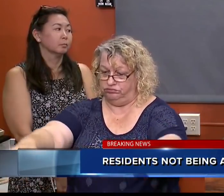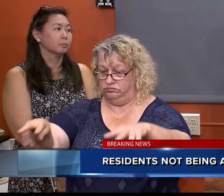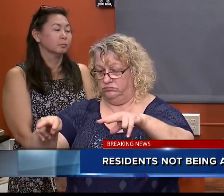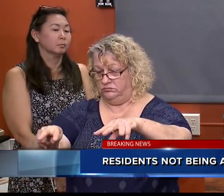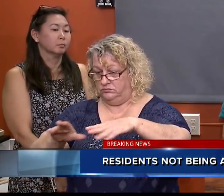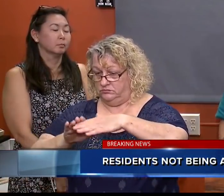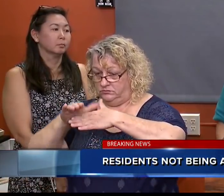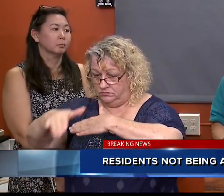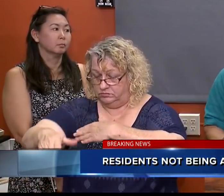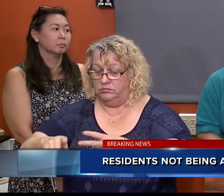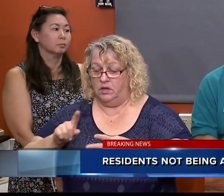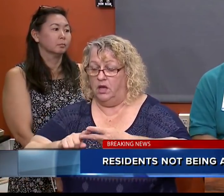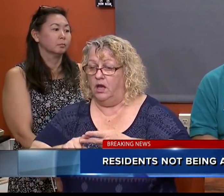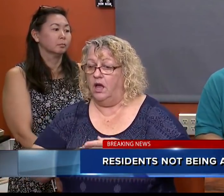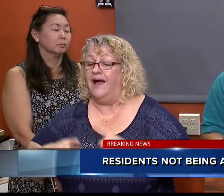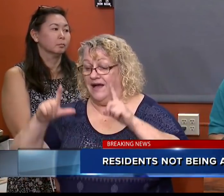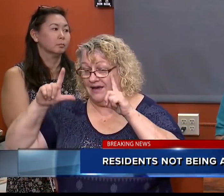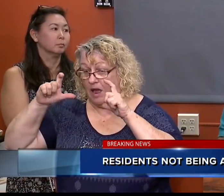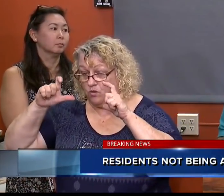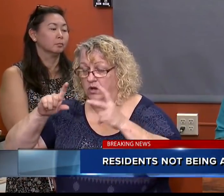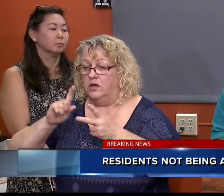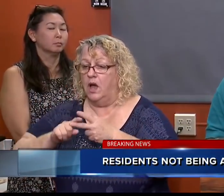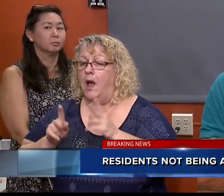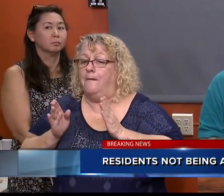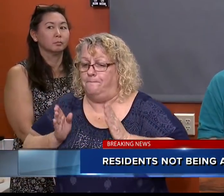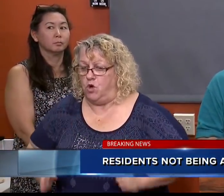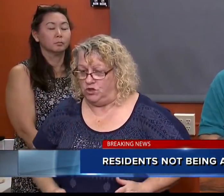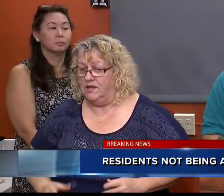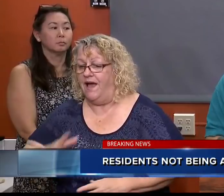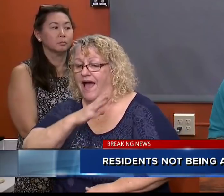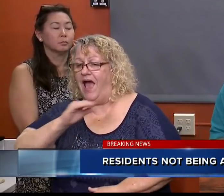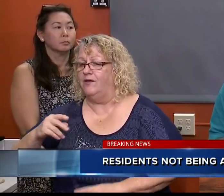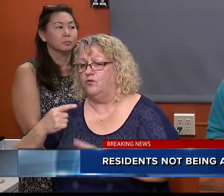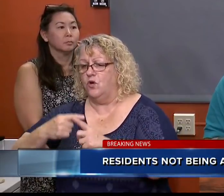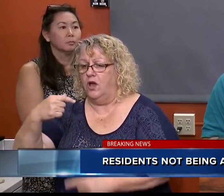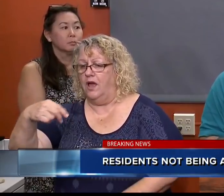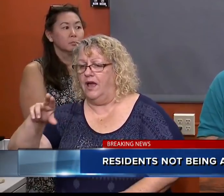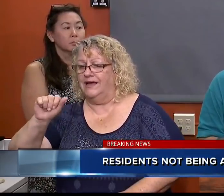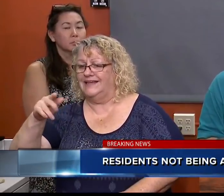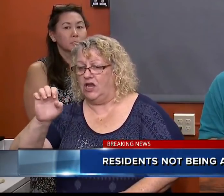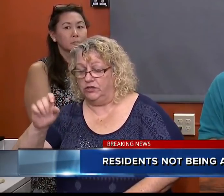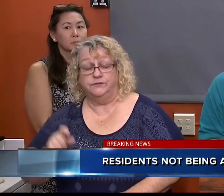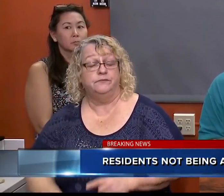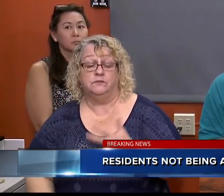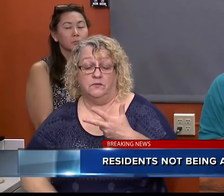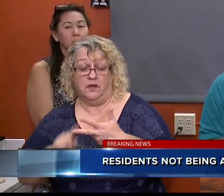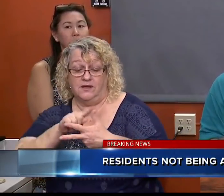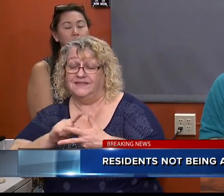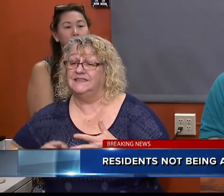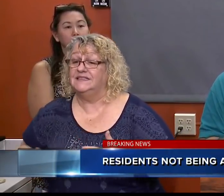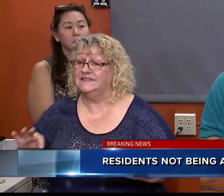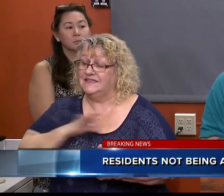WE CAN VISUALLY OBSERVE. ERNIE, IF YOU WANT TO TALK ABOUT. SO TWO WAYS THAT WE KIND OF MONITOR.